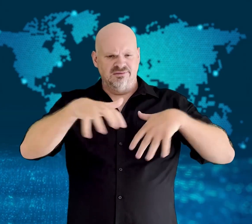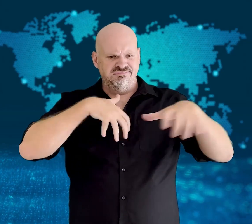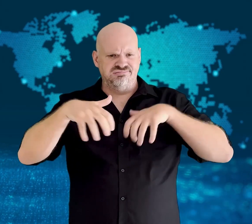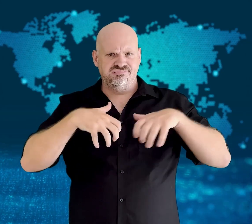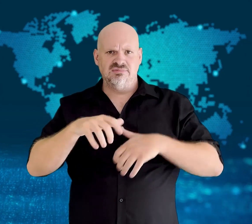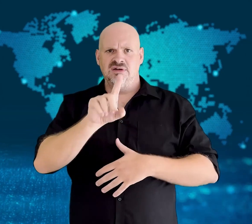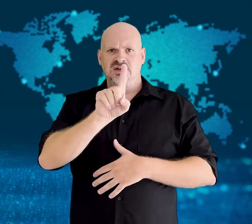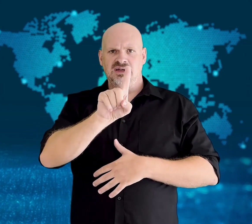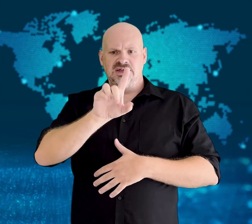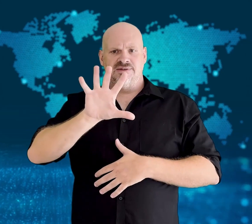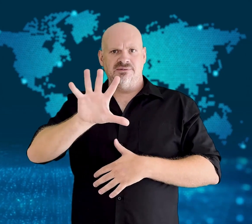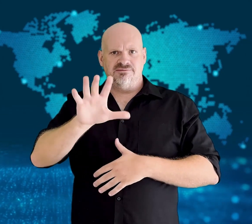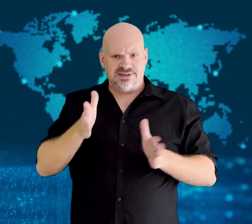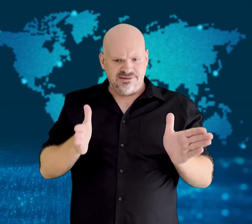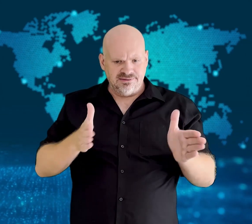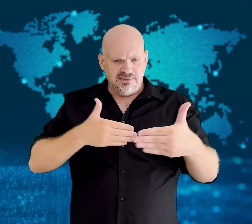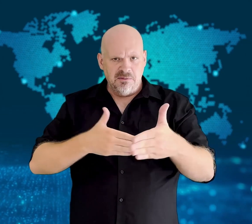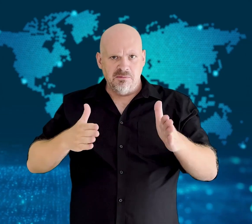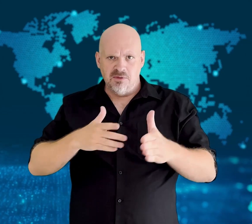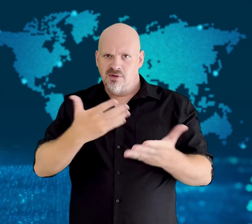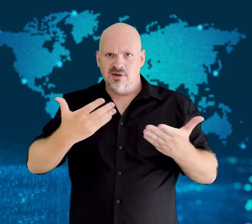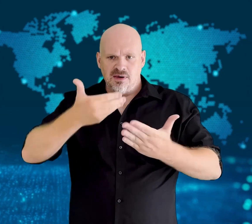and seized 15 boxes of documents.